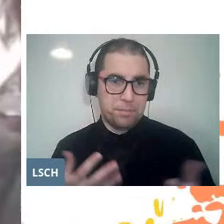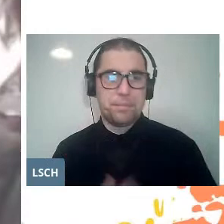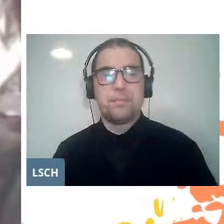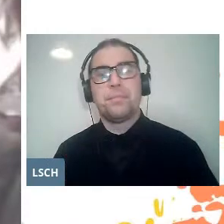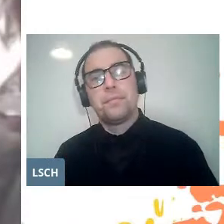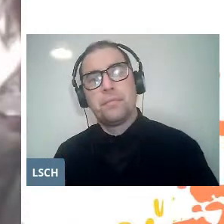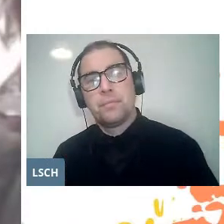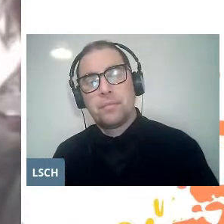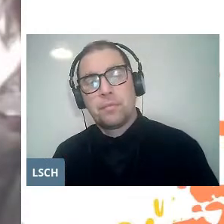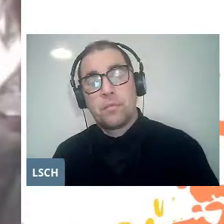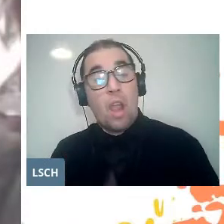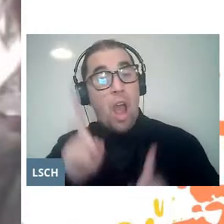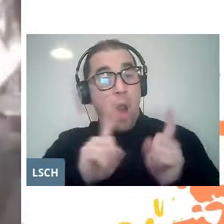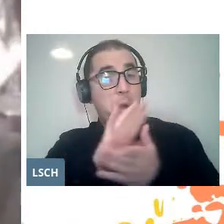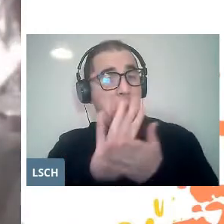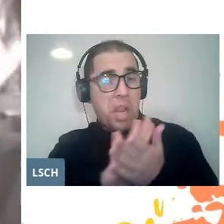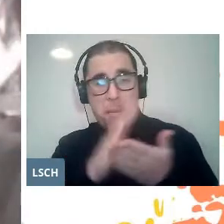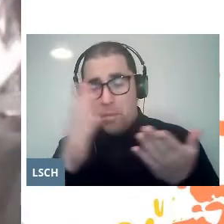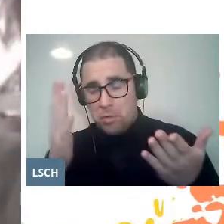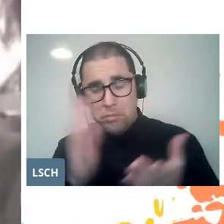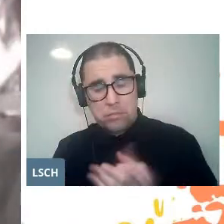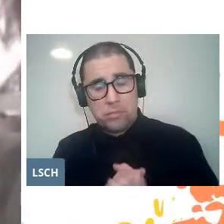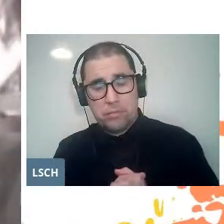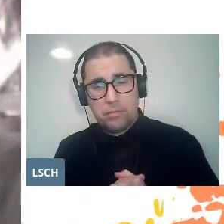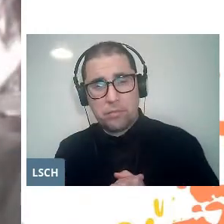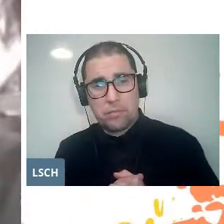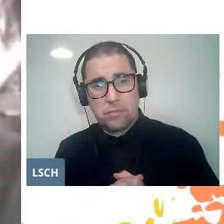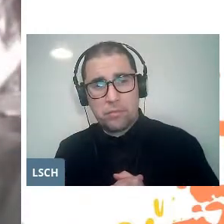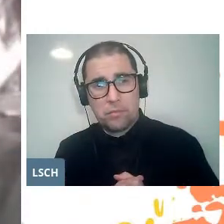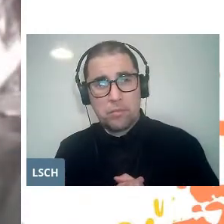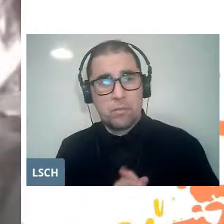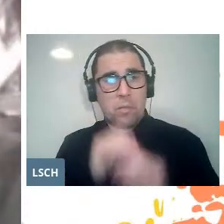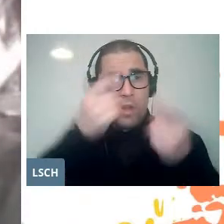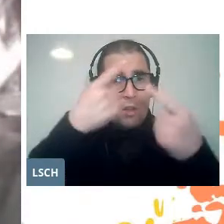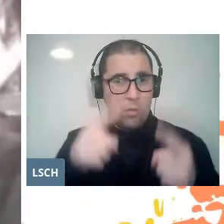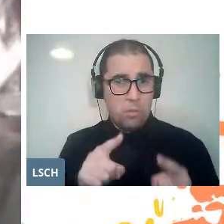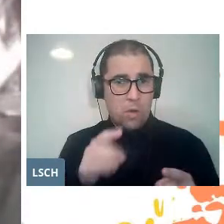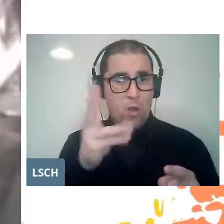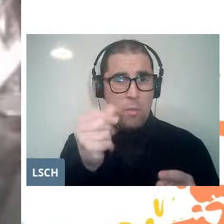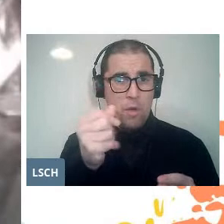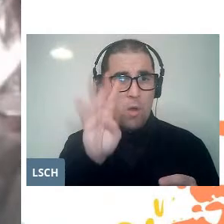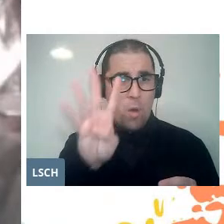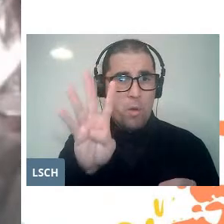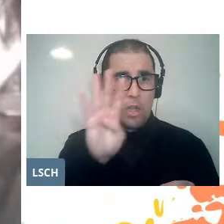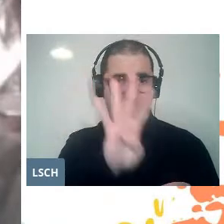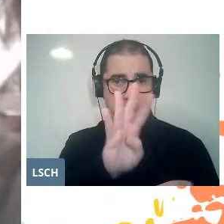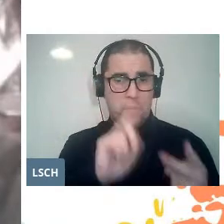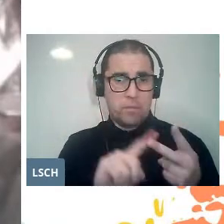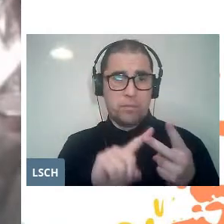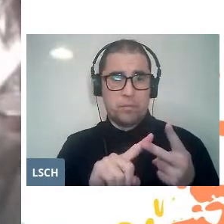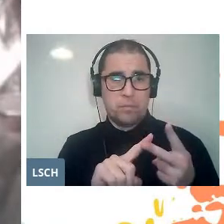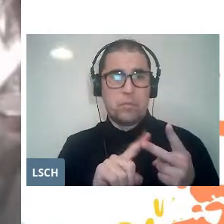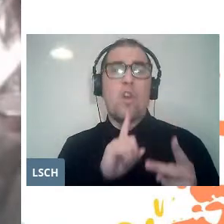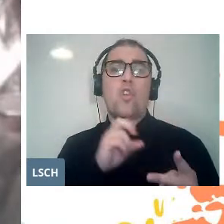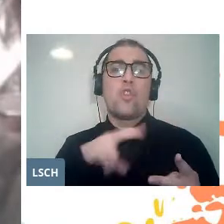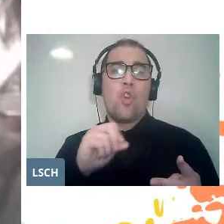Some examples of this period are symphonies number 44, key E minor.